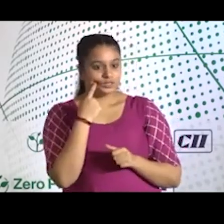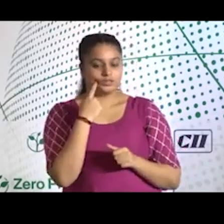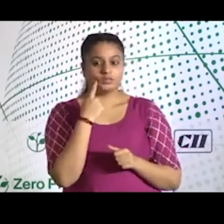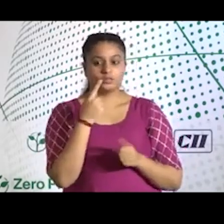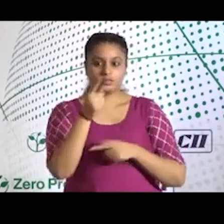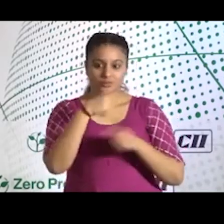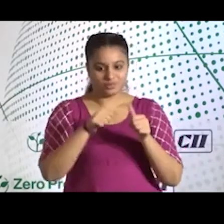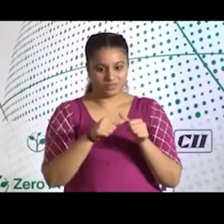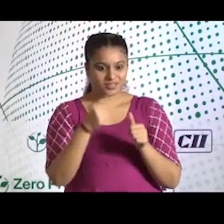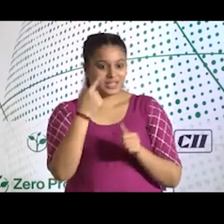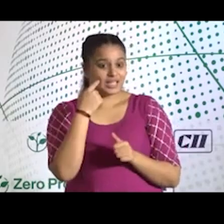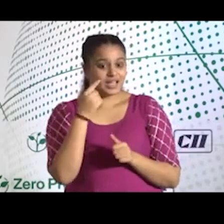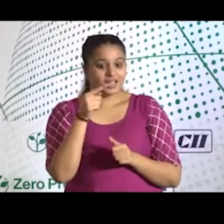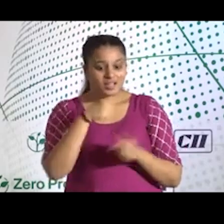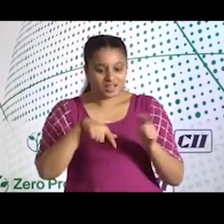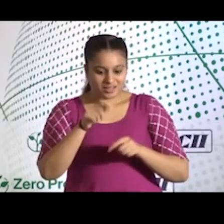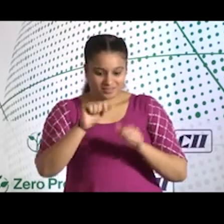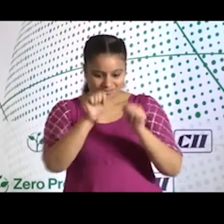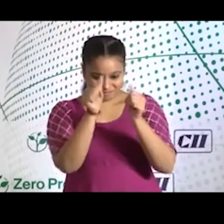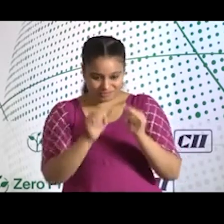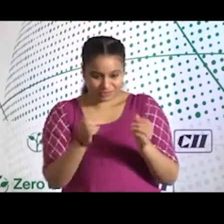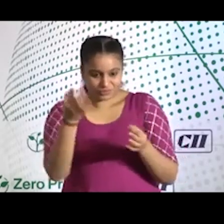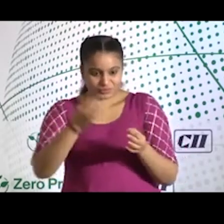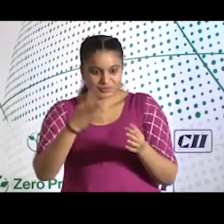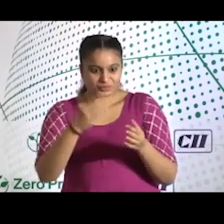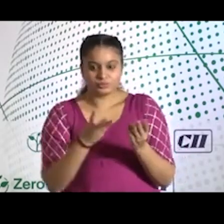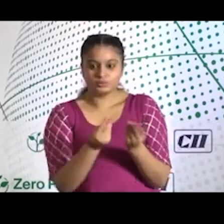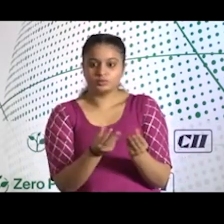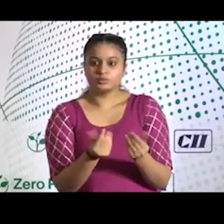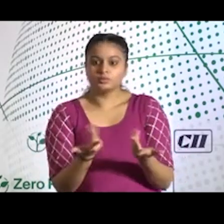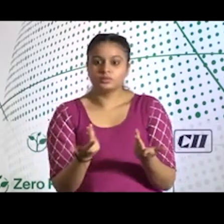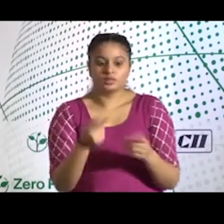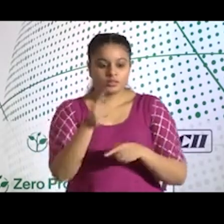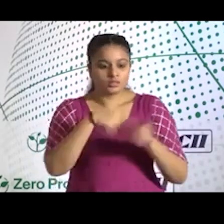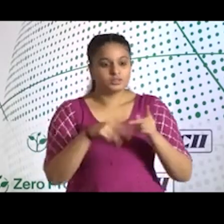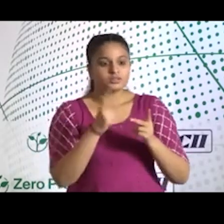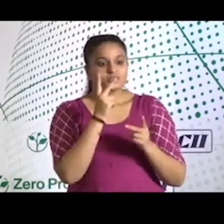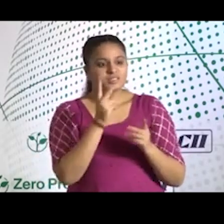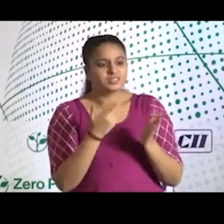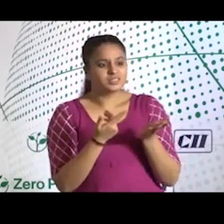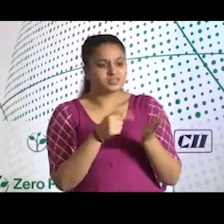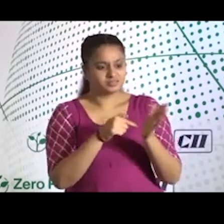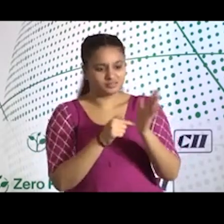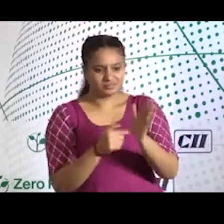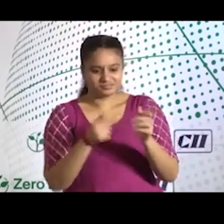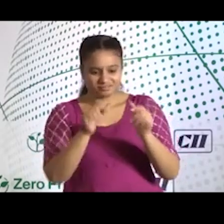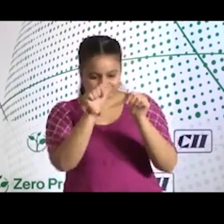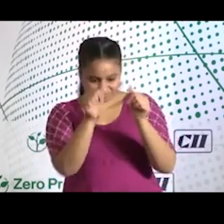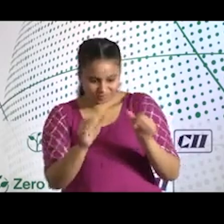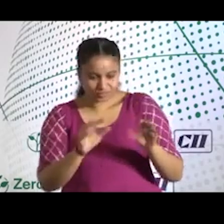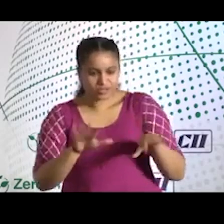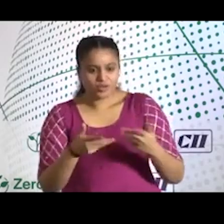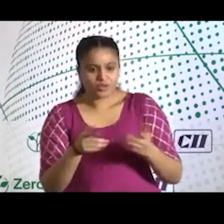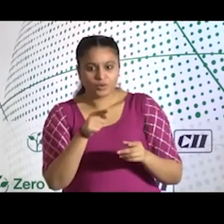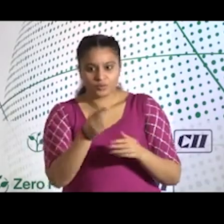AI based models and solutions, how does a future look like? You know, especially in embracing disability inclusion